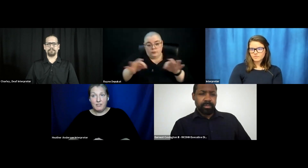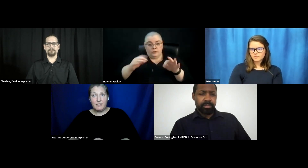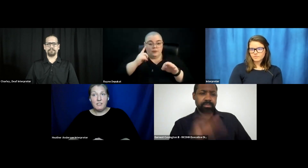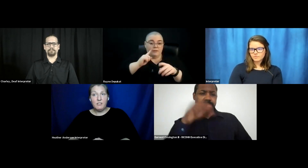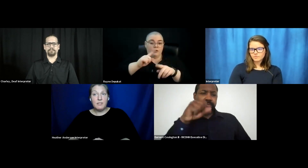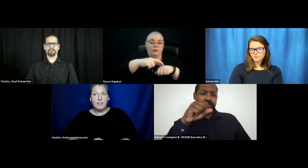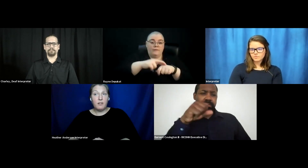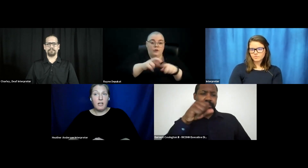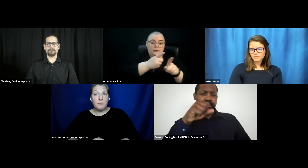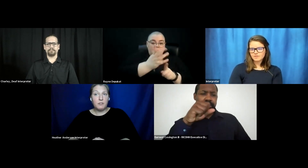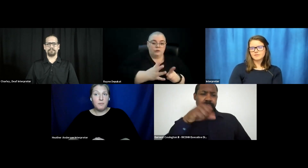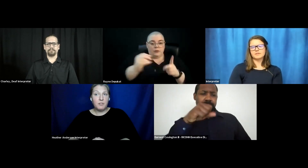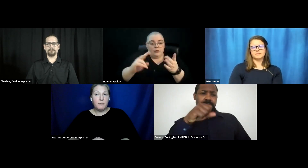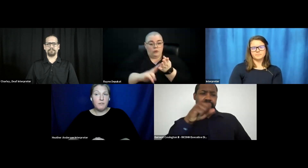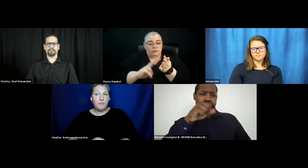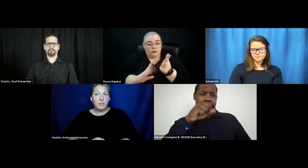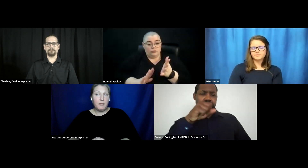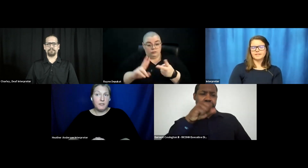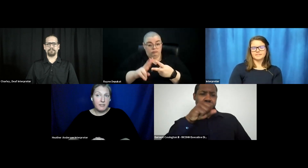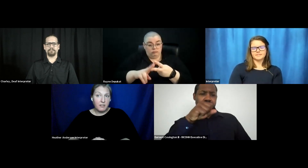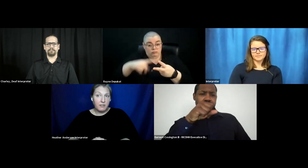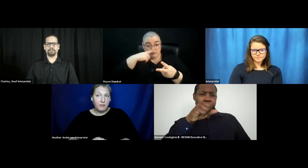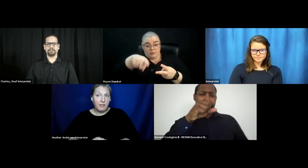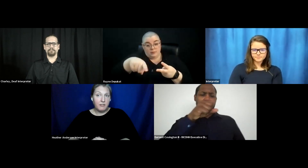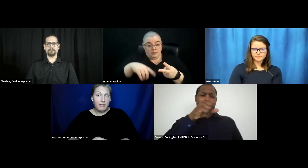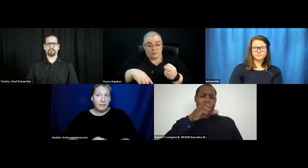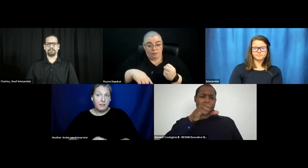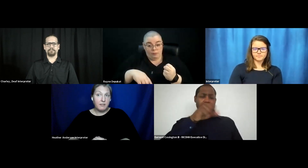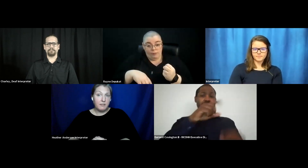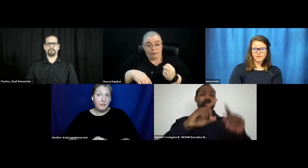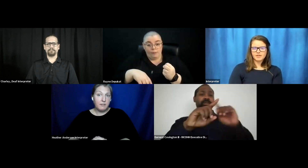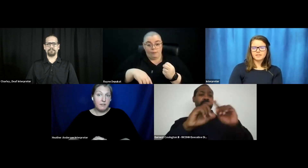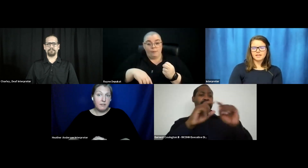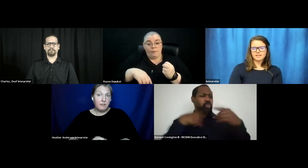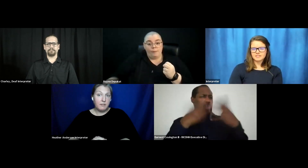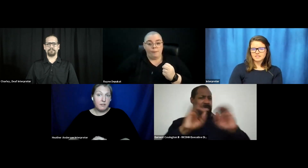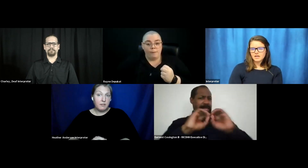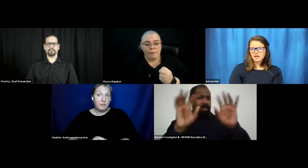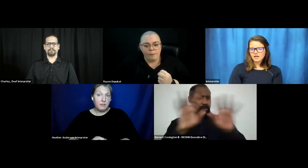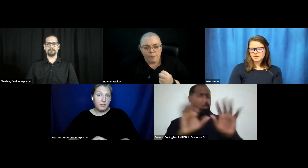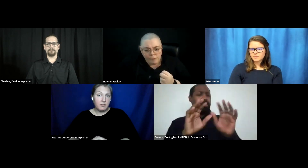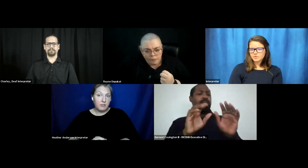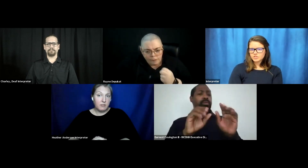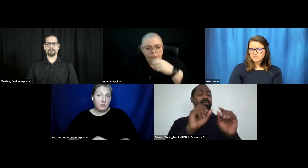Artists Can you send out a job description for referral specialist and also the contractor. Yes.